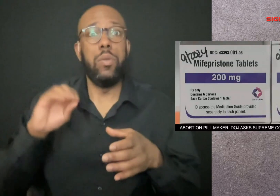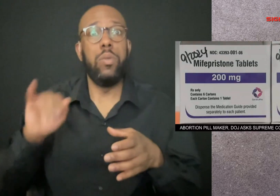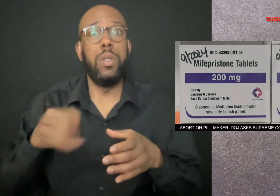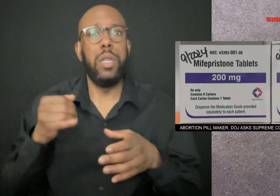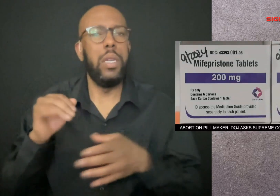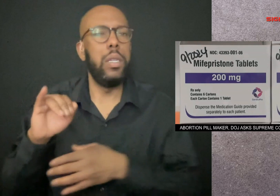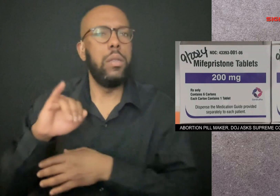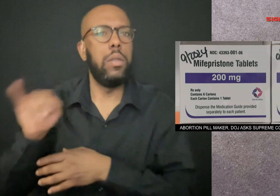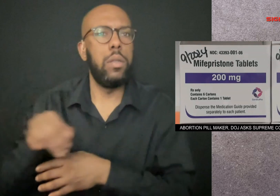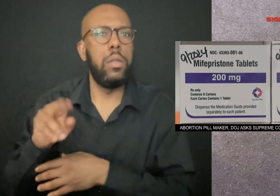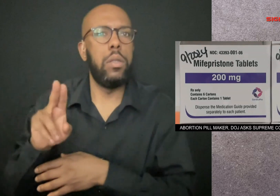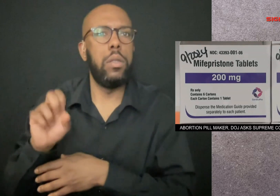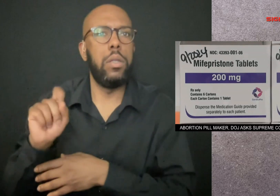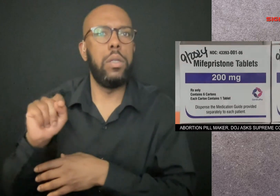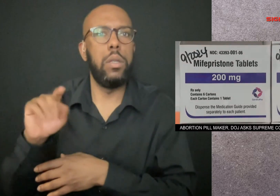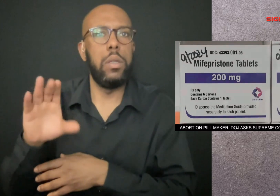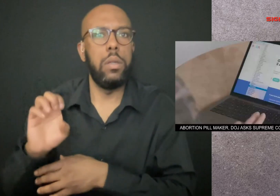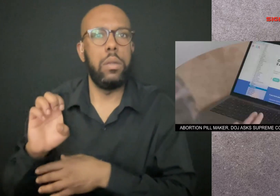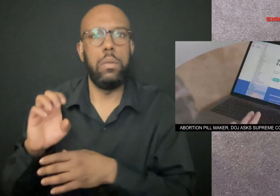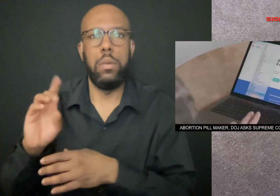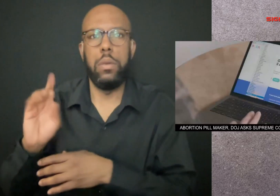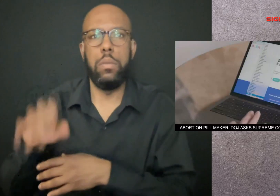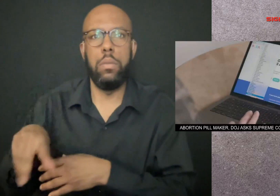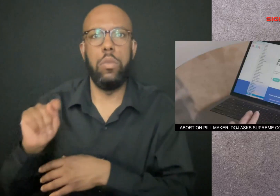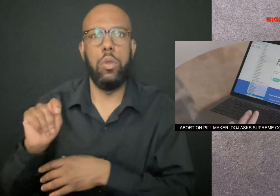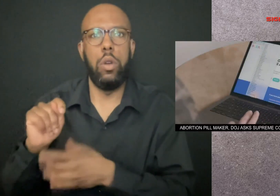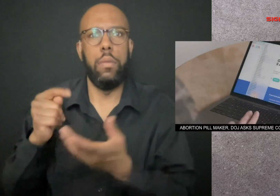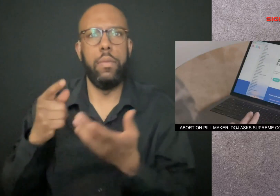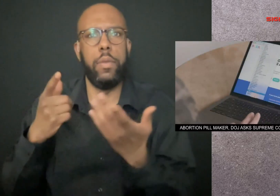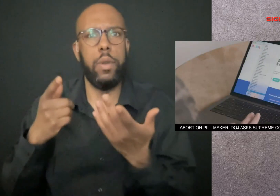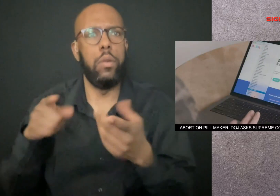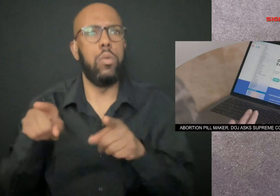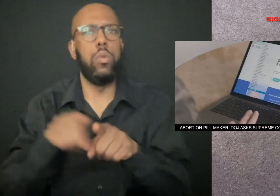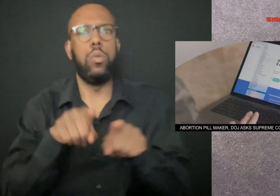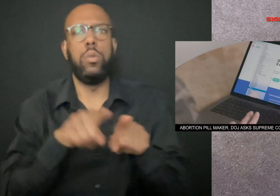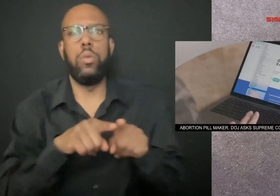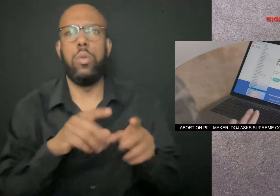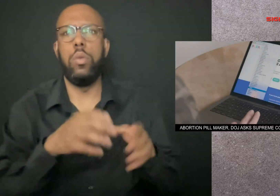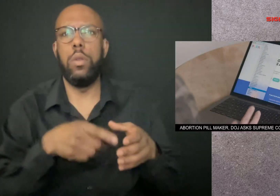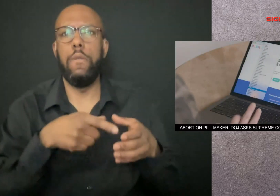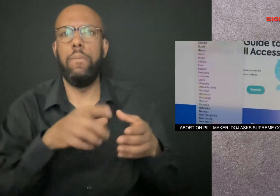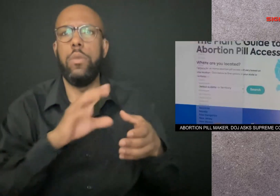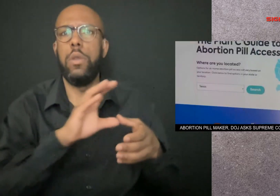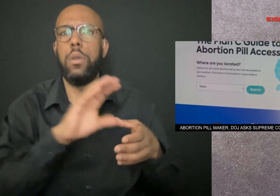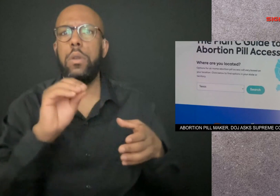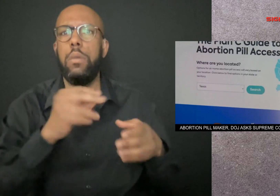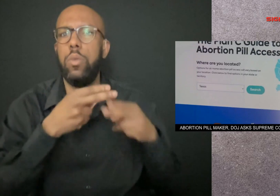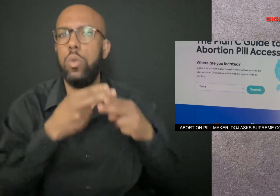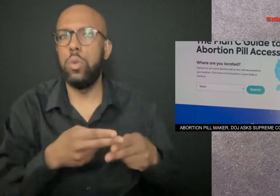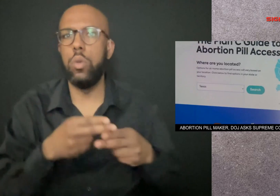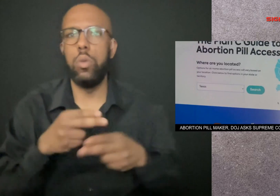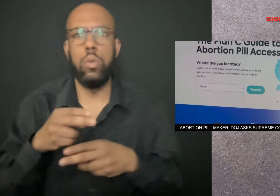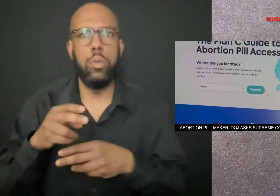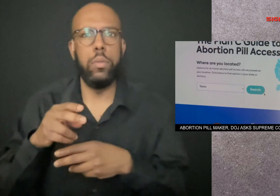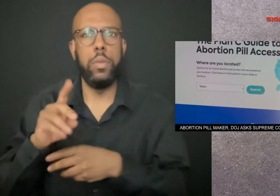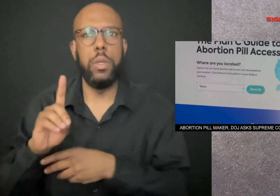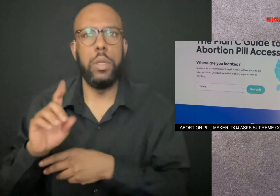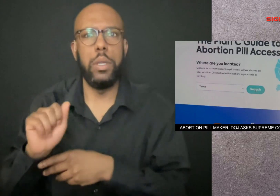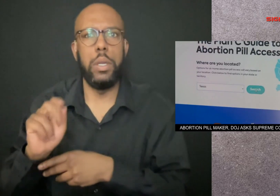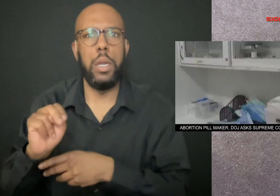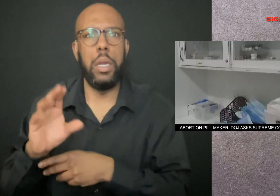that leaked and posted tons of the country's most classified documents online